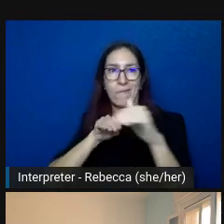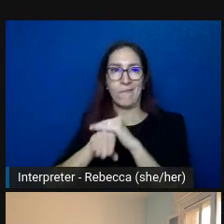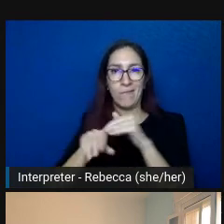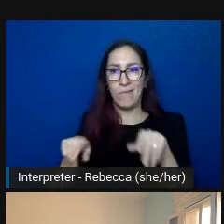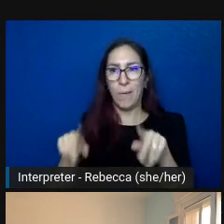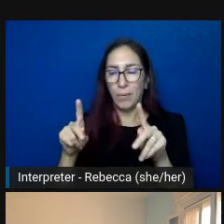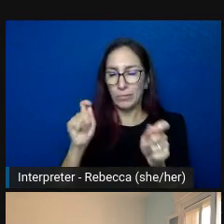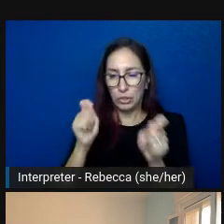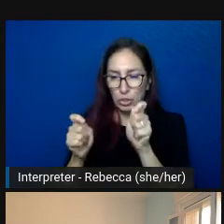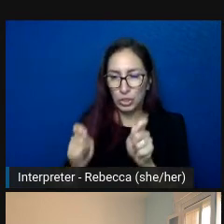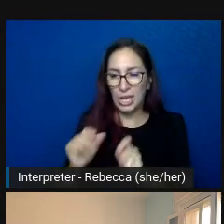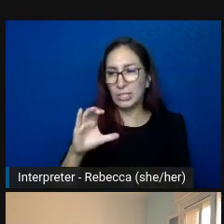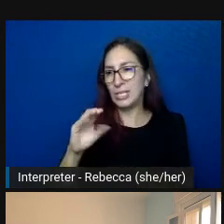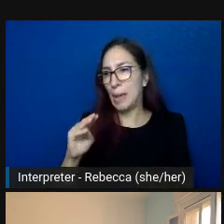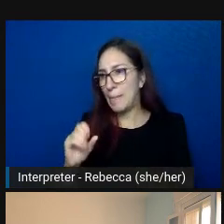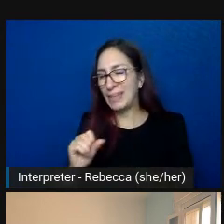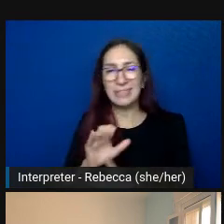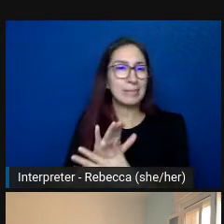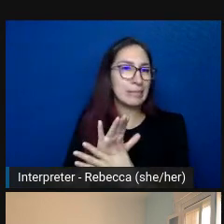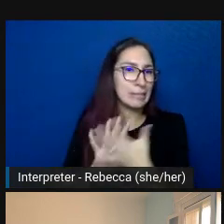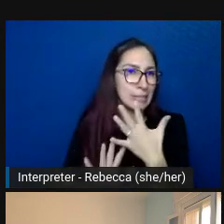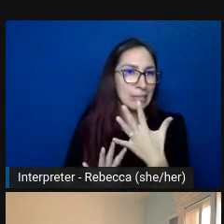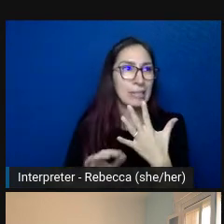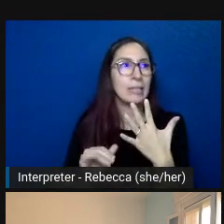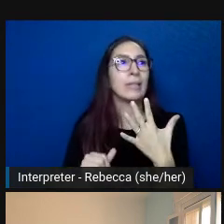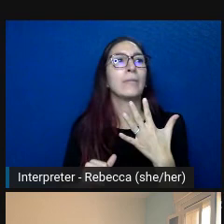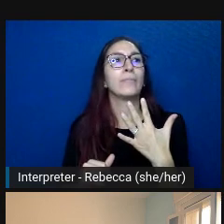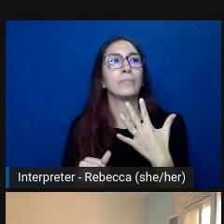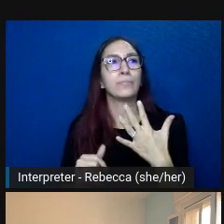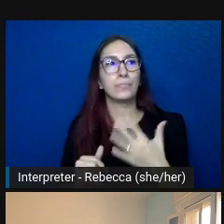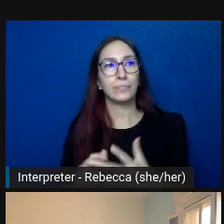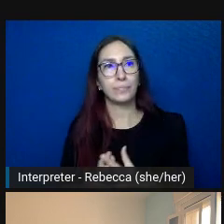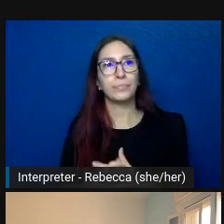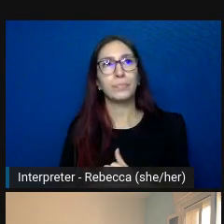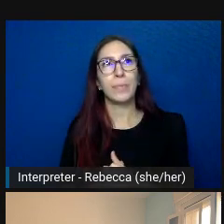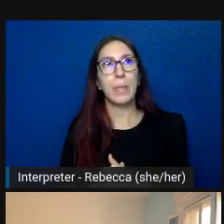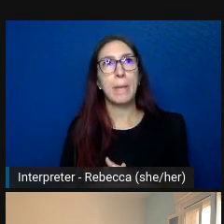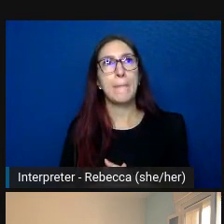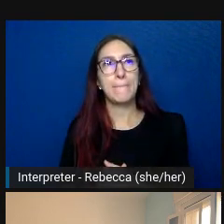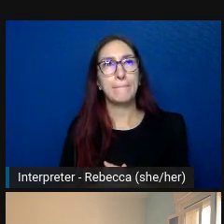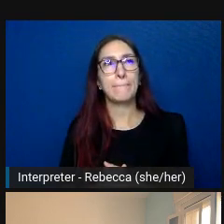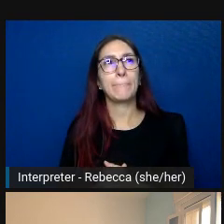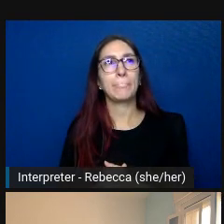We're still using SVN. It was not easy.